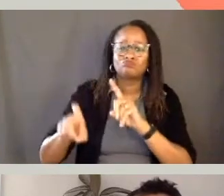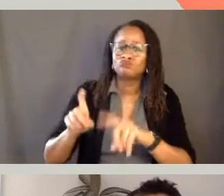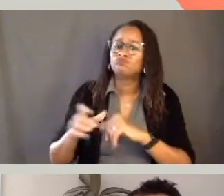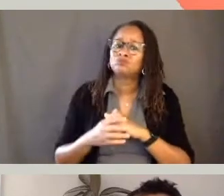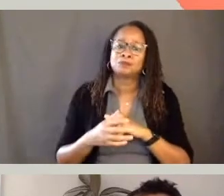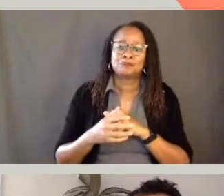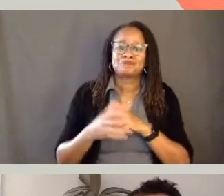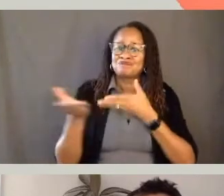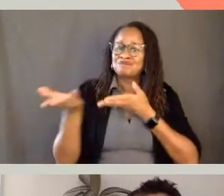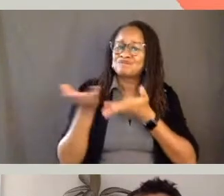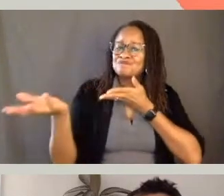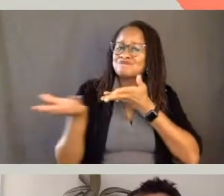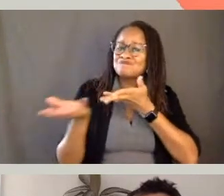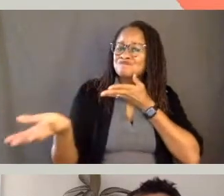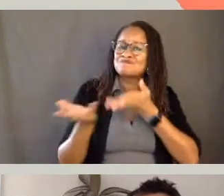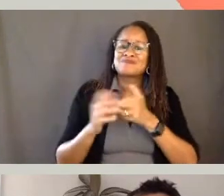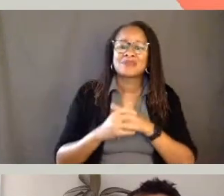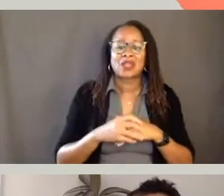for me to get to ask whatever it is that I had.